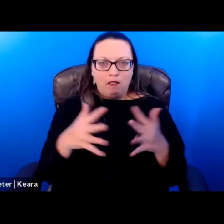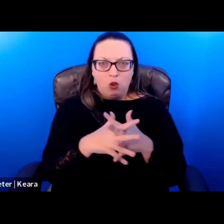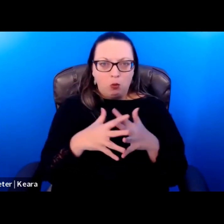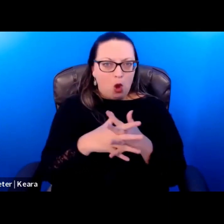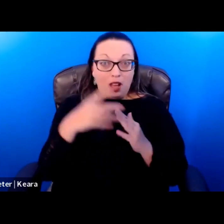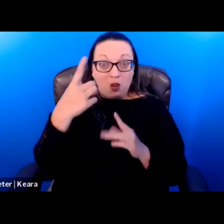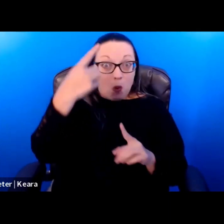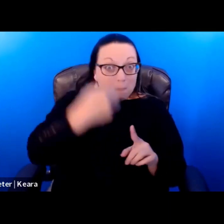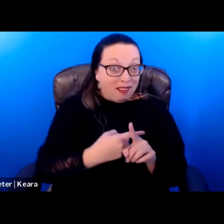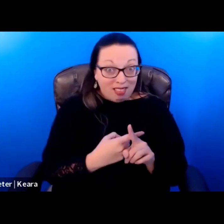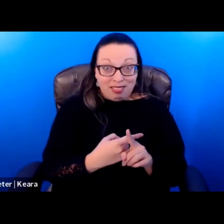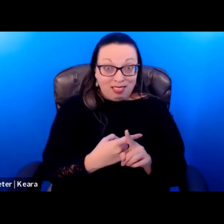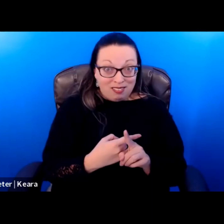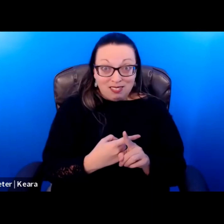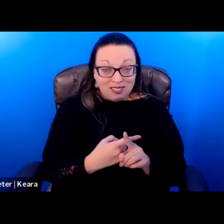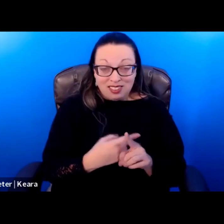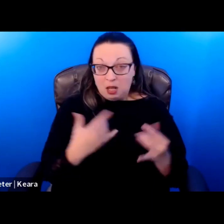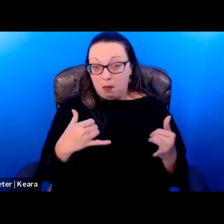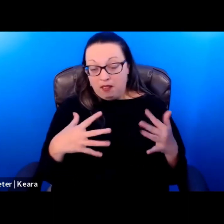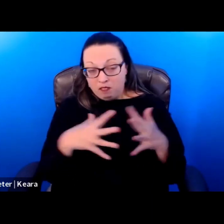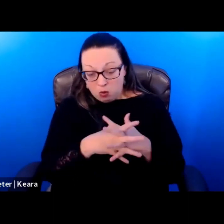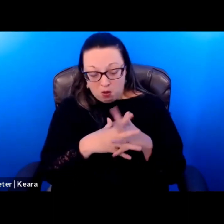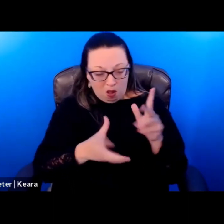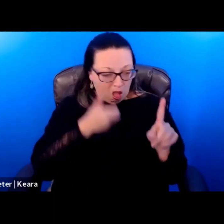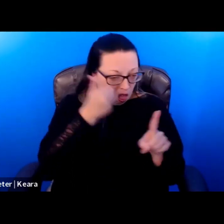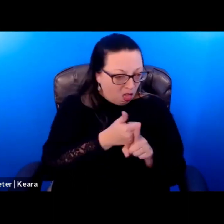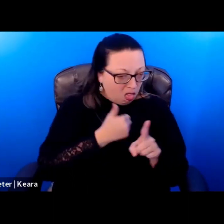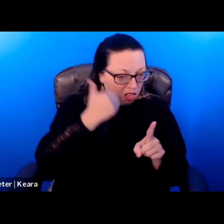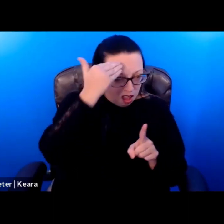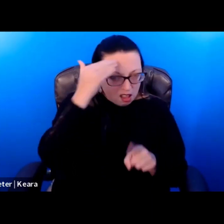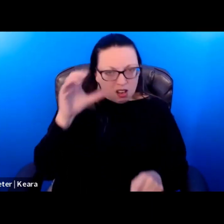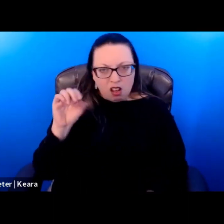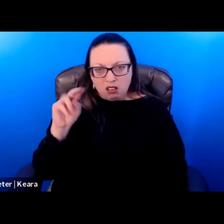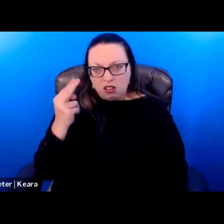back in, you know, in a sad, the sad reality is that they gave us